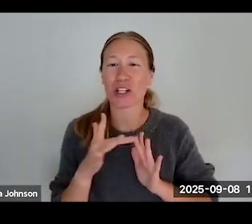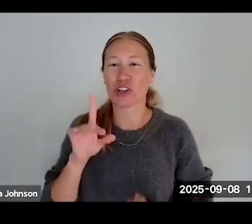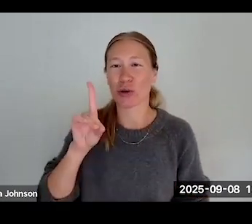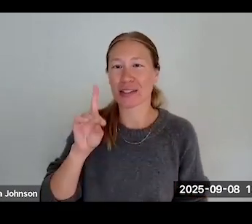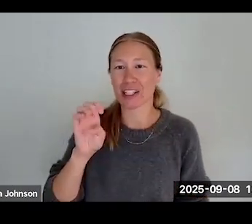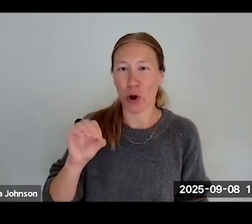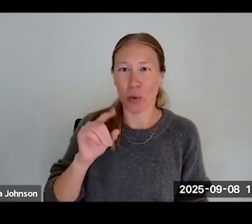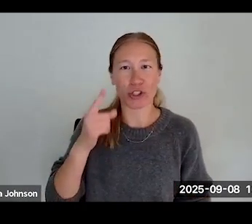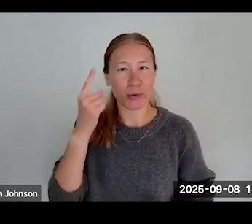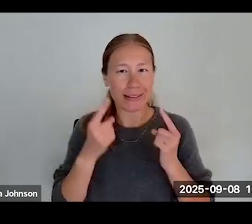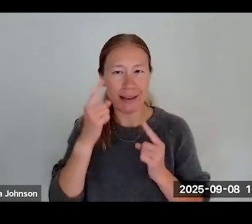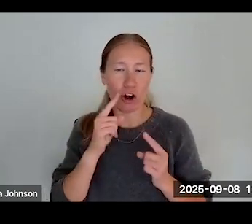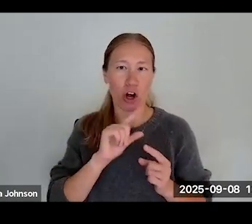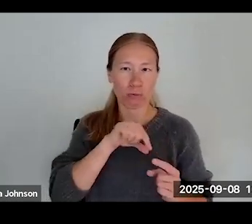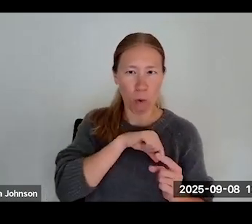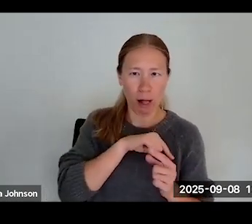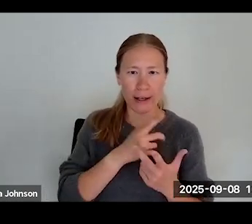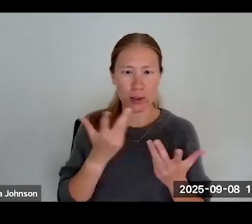under the Title II exceptions.